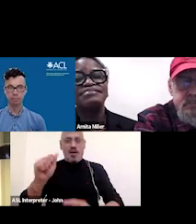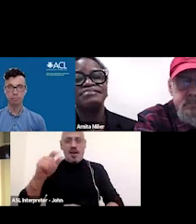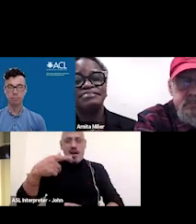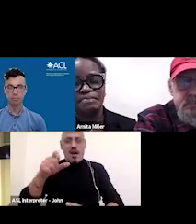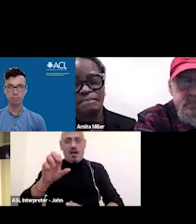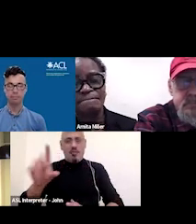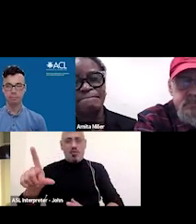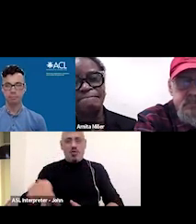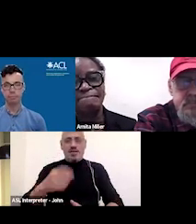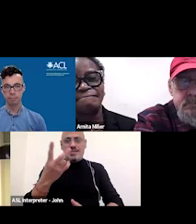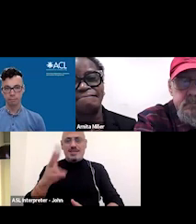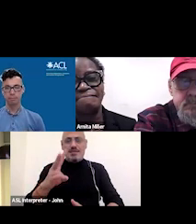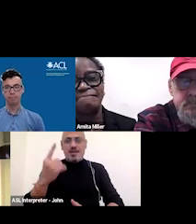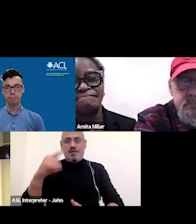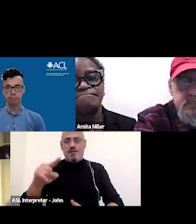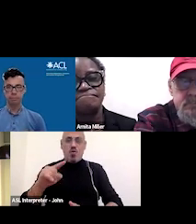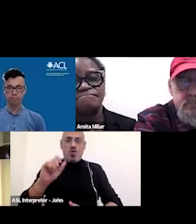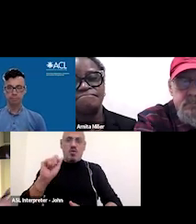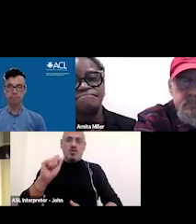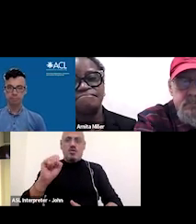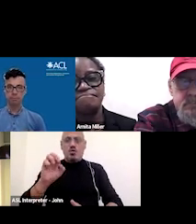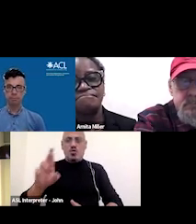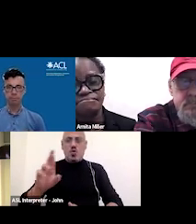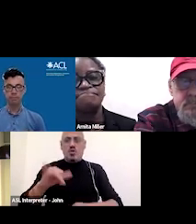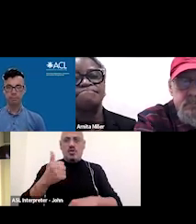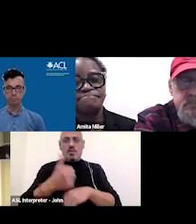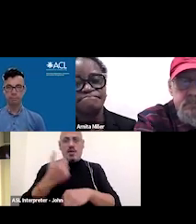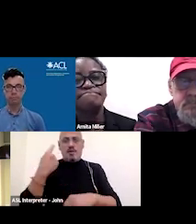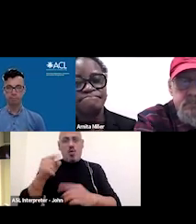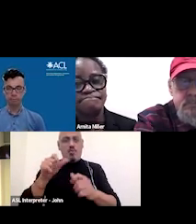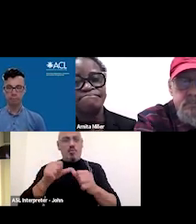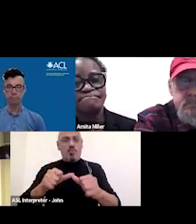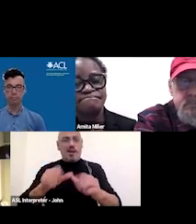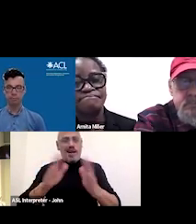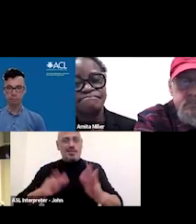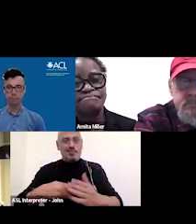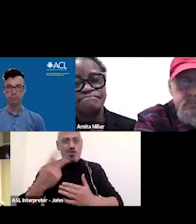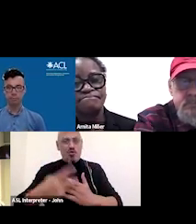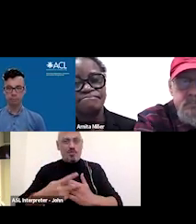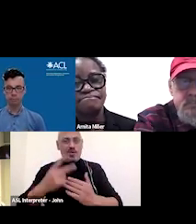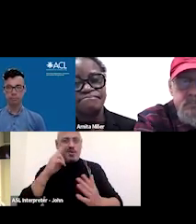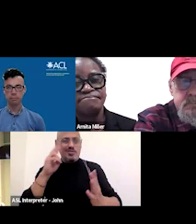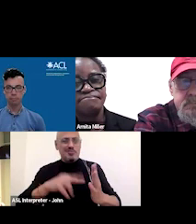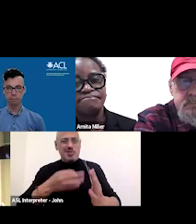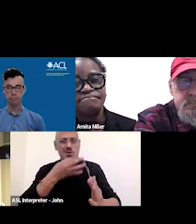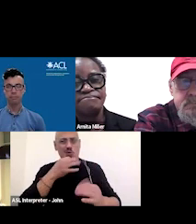on the topic of SOAR implementation within permanent supportive housing programs. So look for registration to come for that shortly.